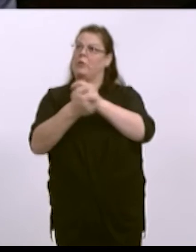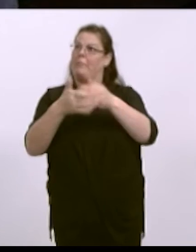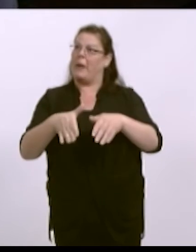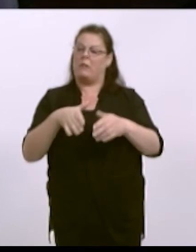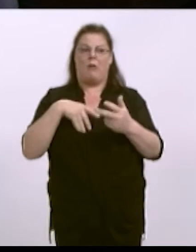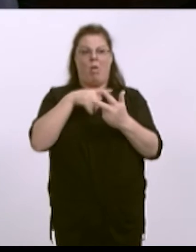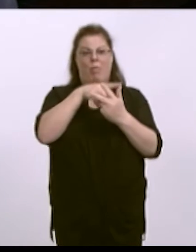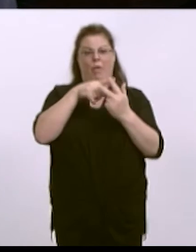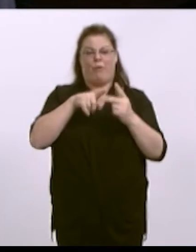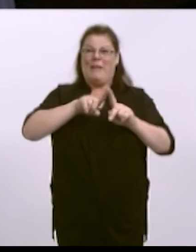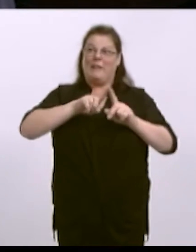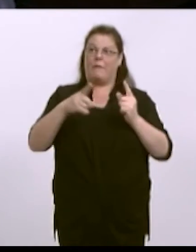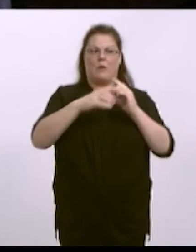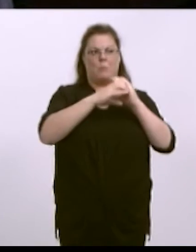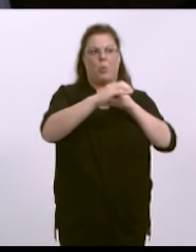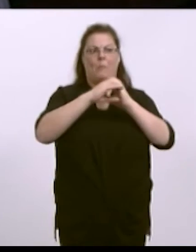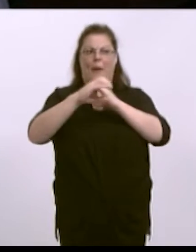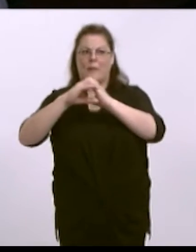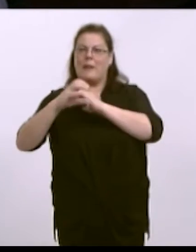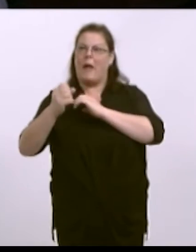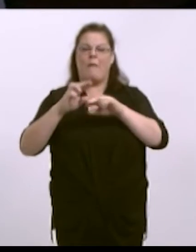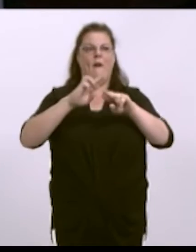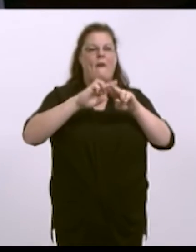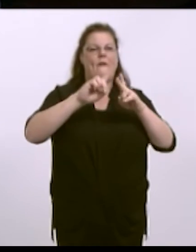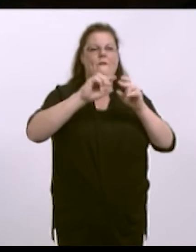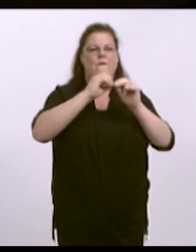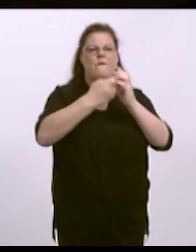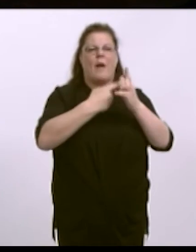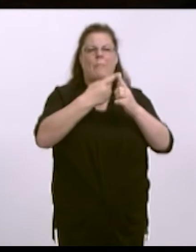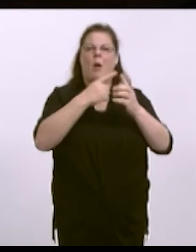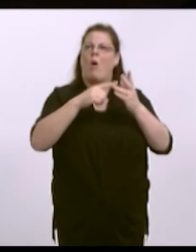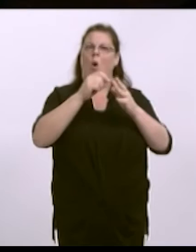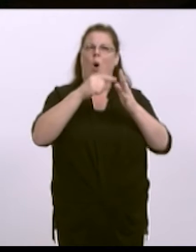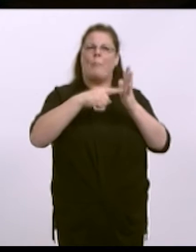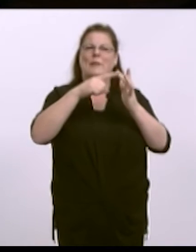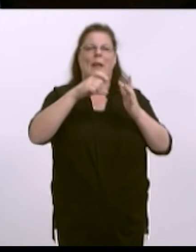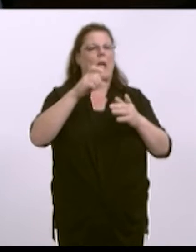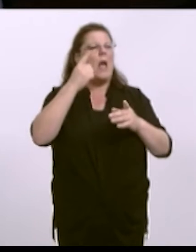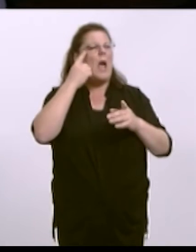types of broadband or fibre-optic, and now I believe itís called hyper-optic broadband,